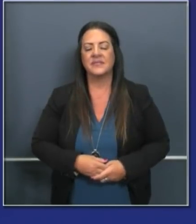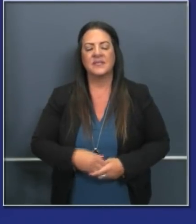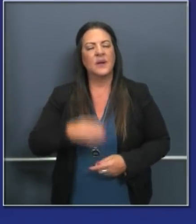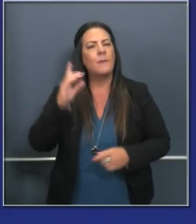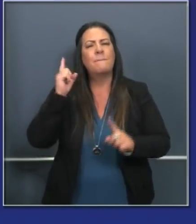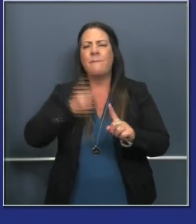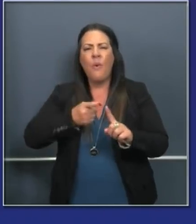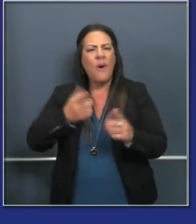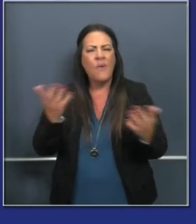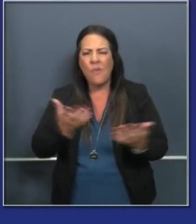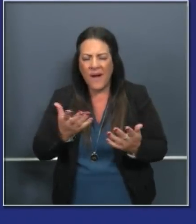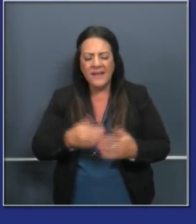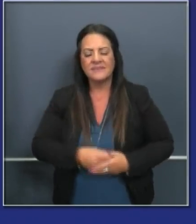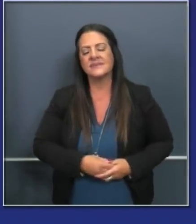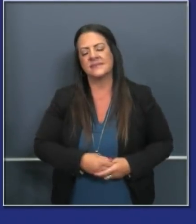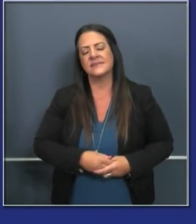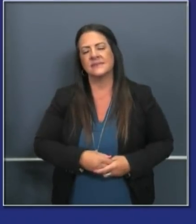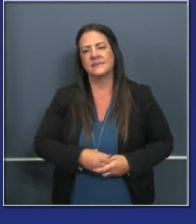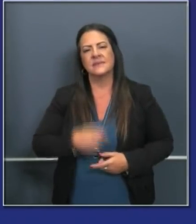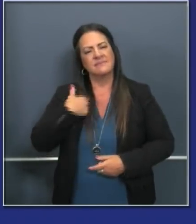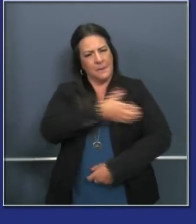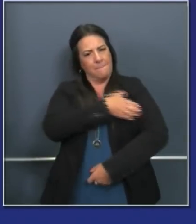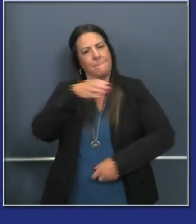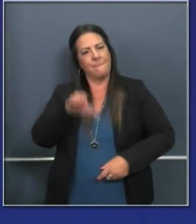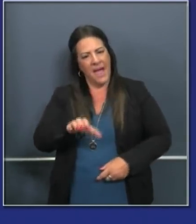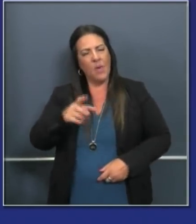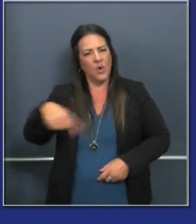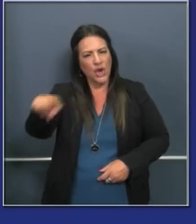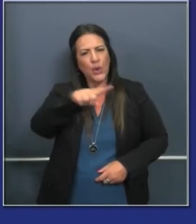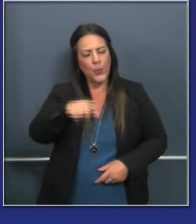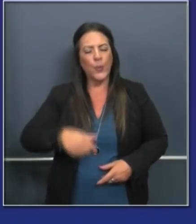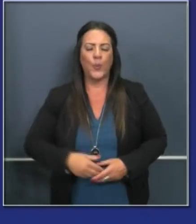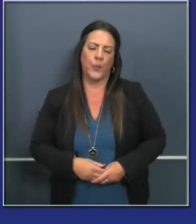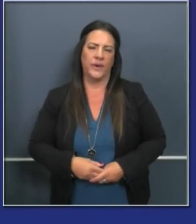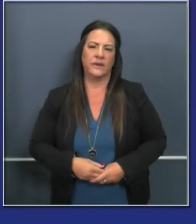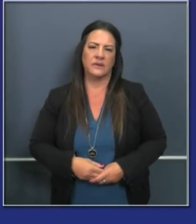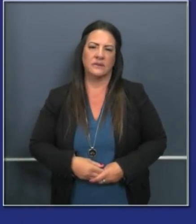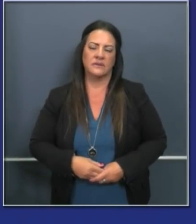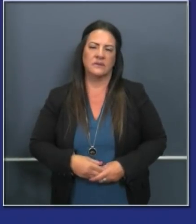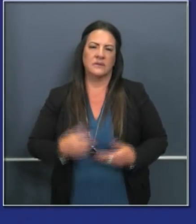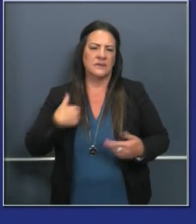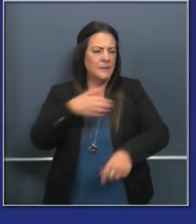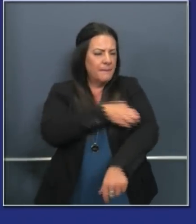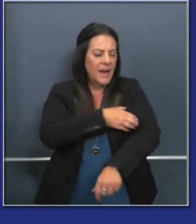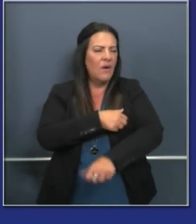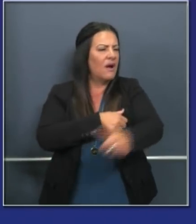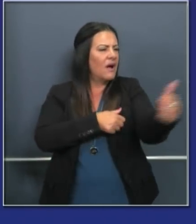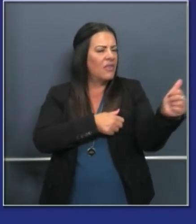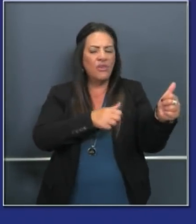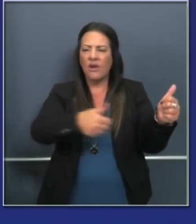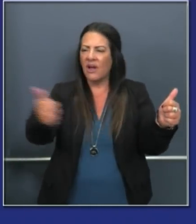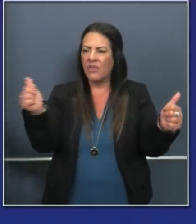OPENED UP A NEW GOVERNMENT. NEXT DOCTOR GALLEY SO THE BOTTOM LINE IS WE WANT TO